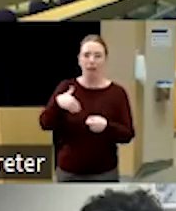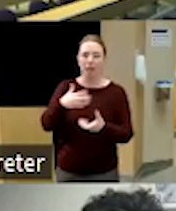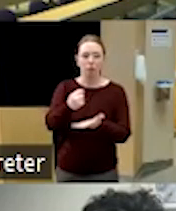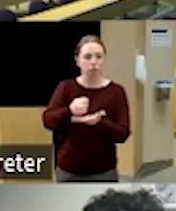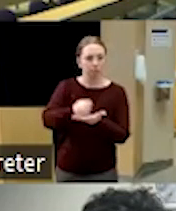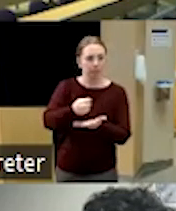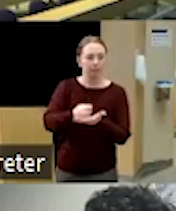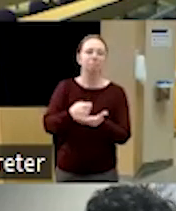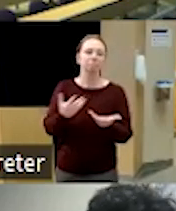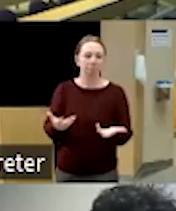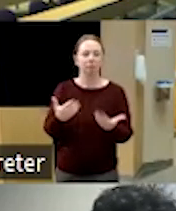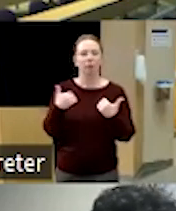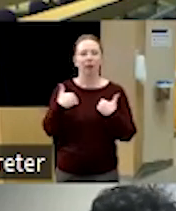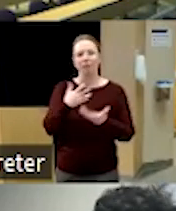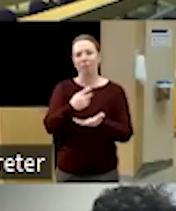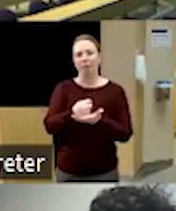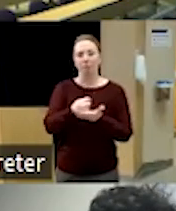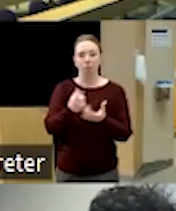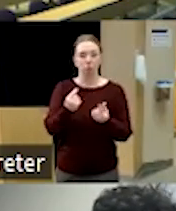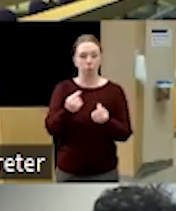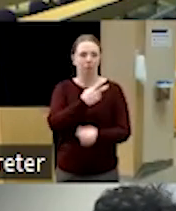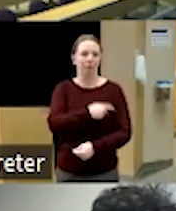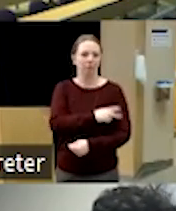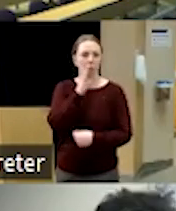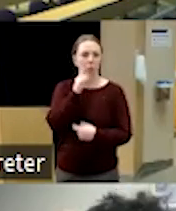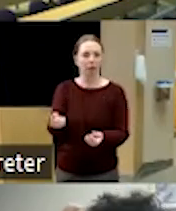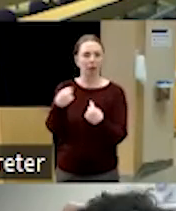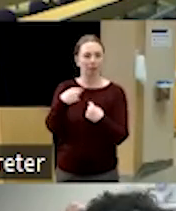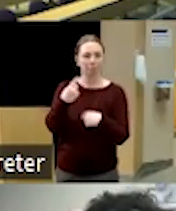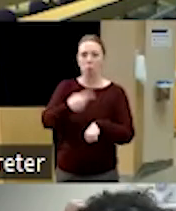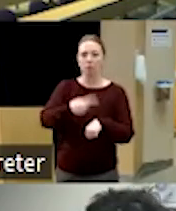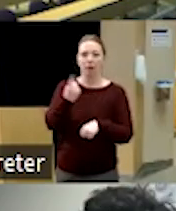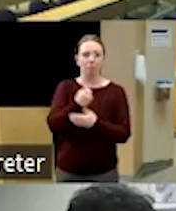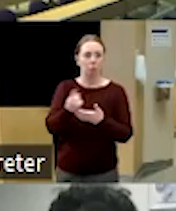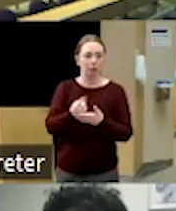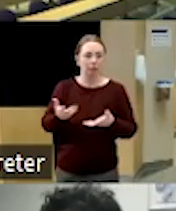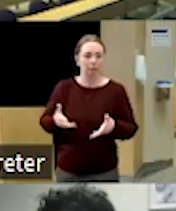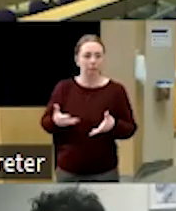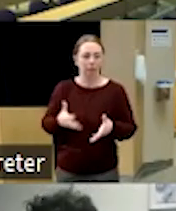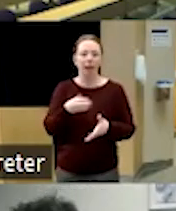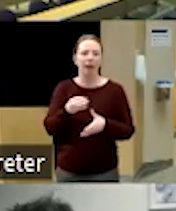this therapy where the patients just would come just once a week and get a certain program which